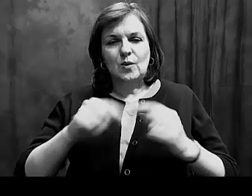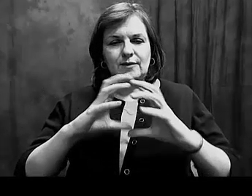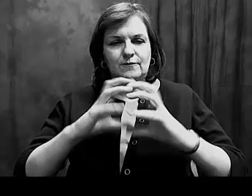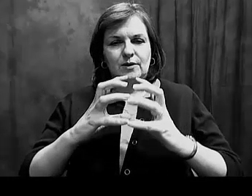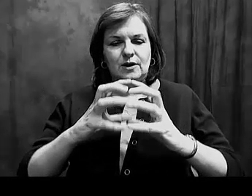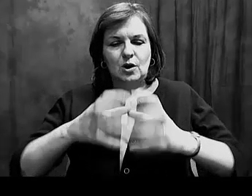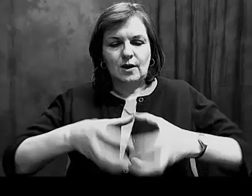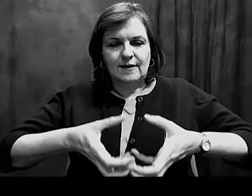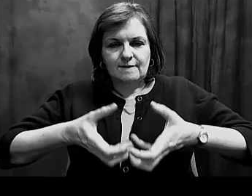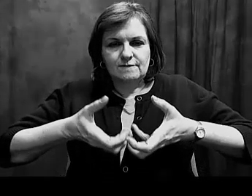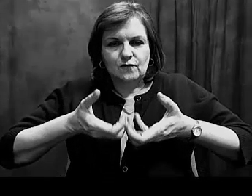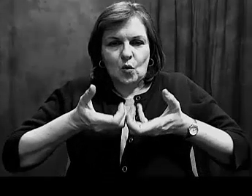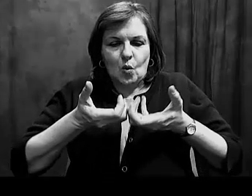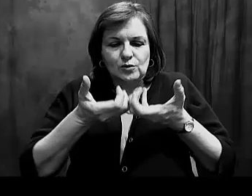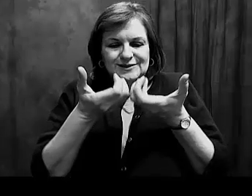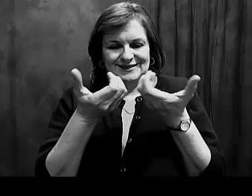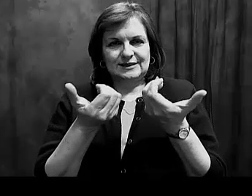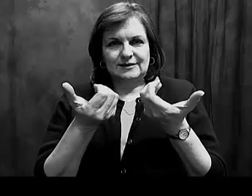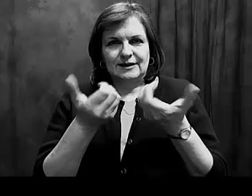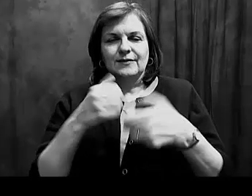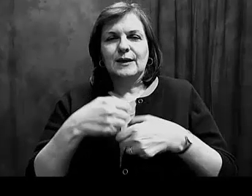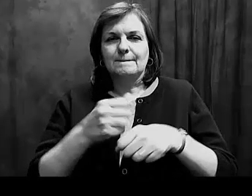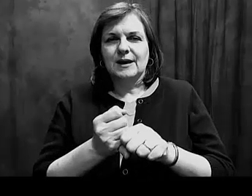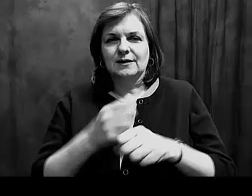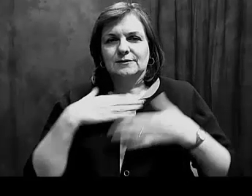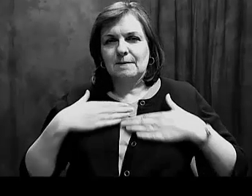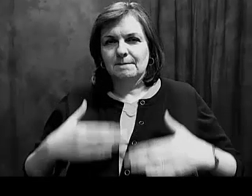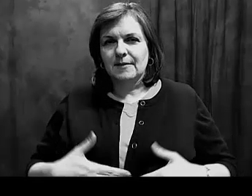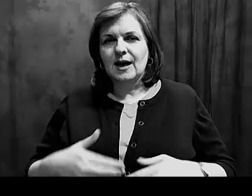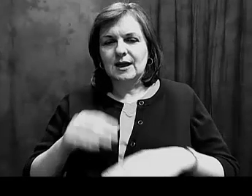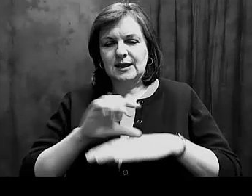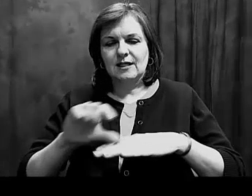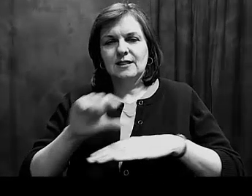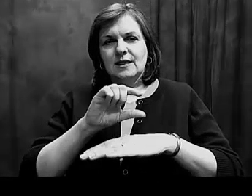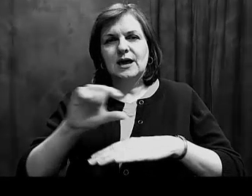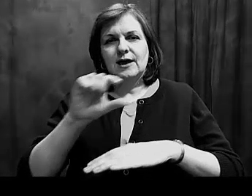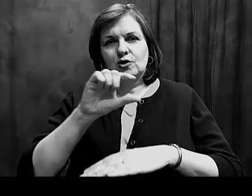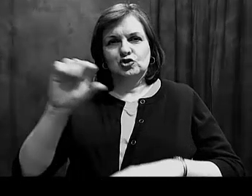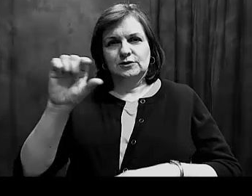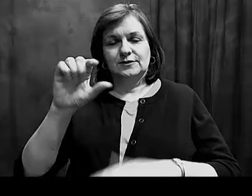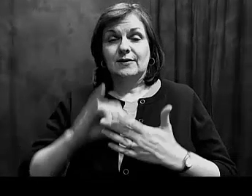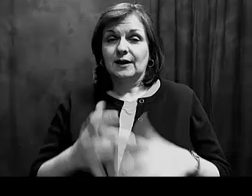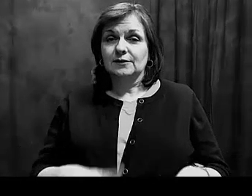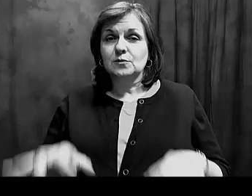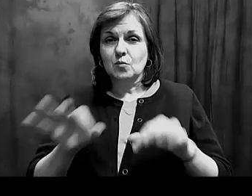and thats critical for us in the development of